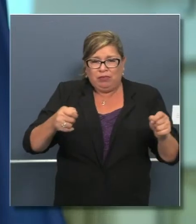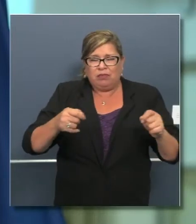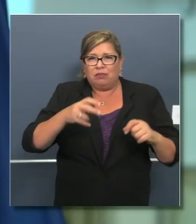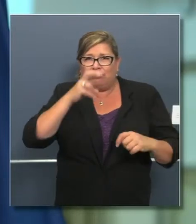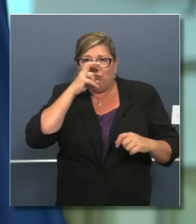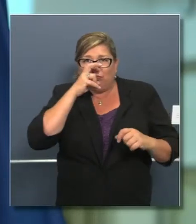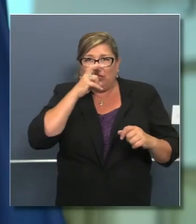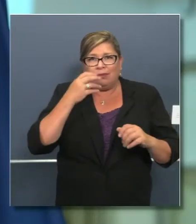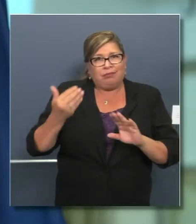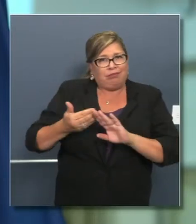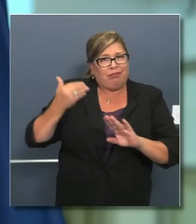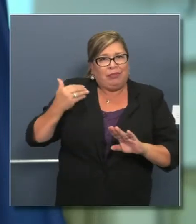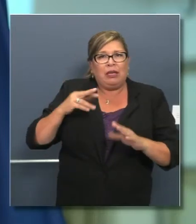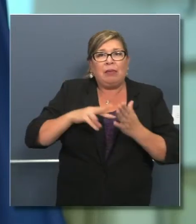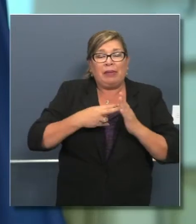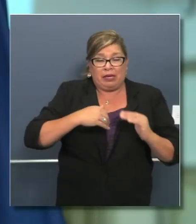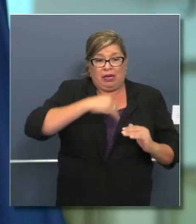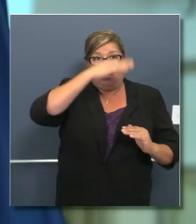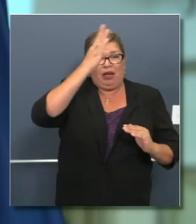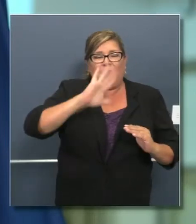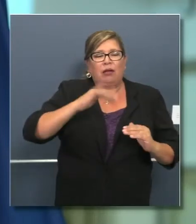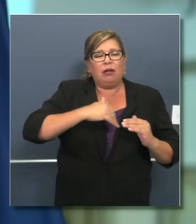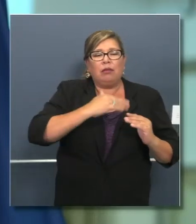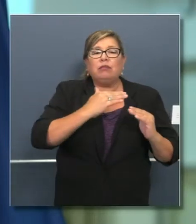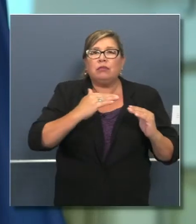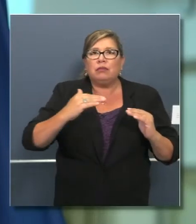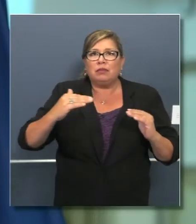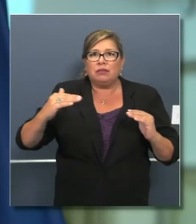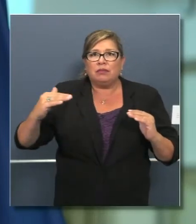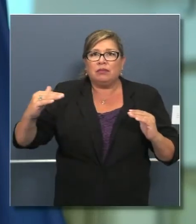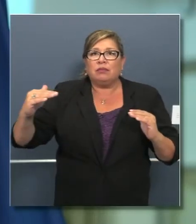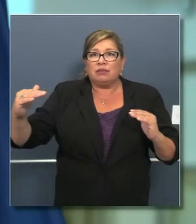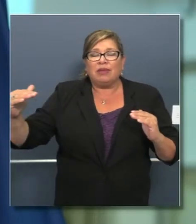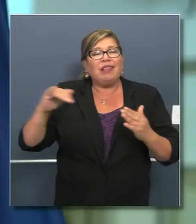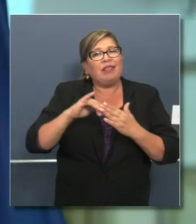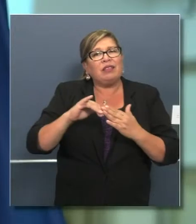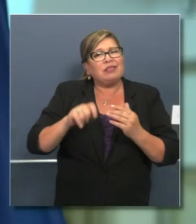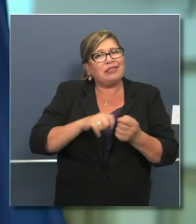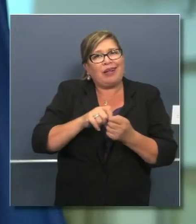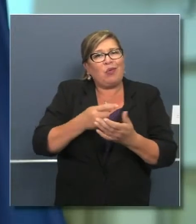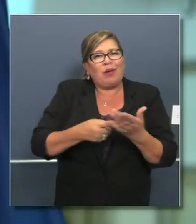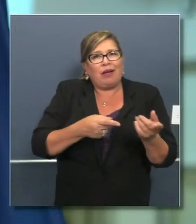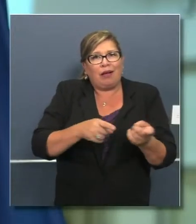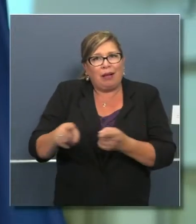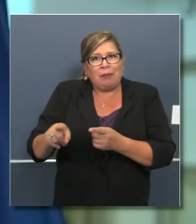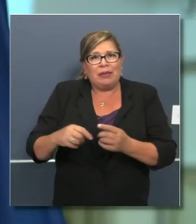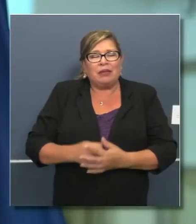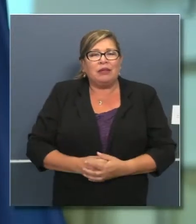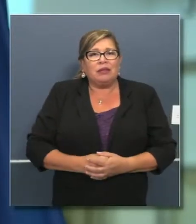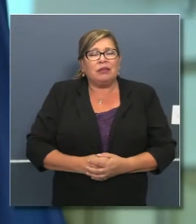so many ways that's exactly what is happening and the reason I'm proud of the fact that we